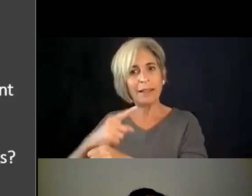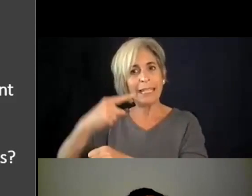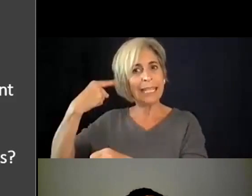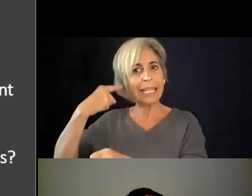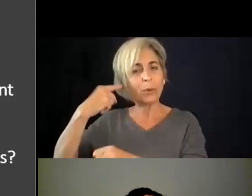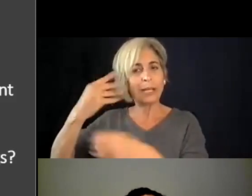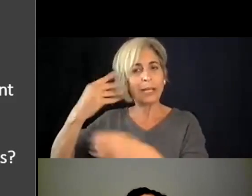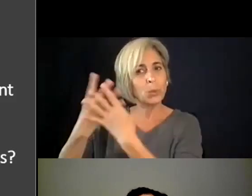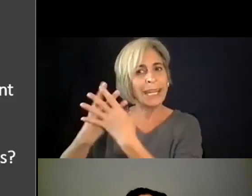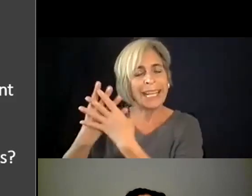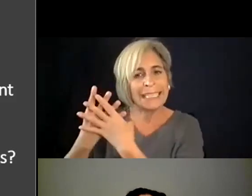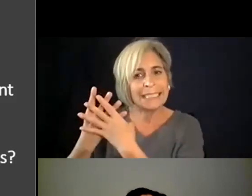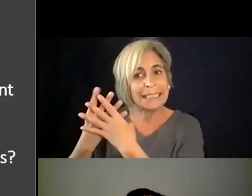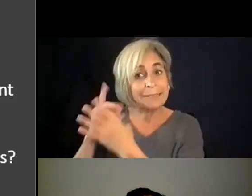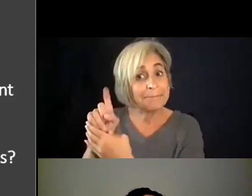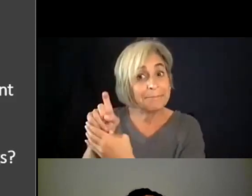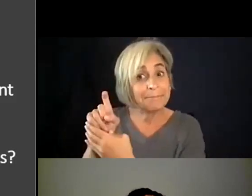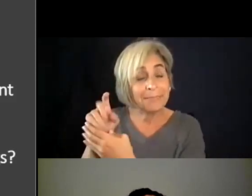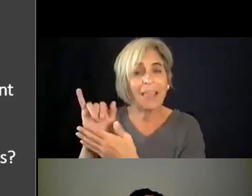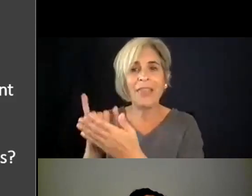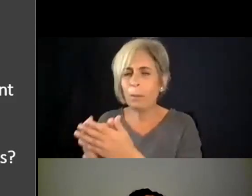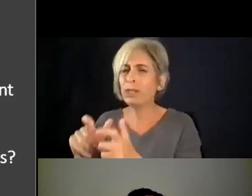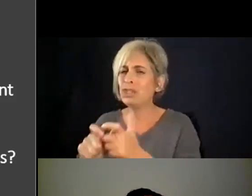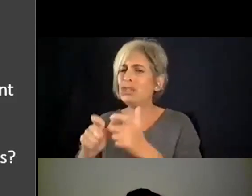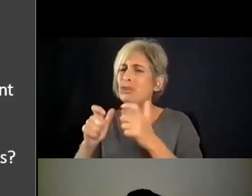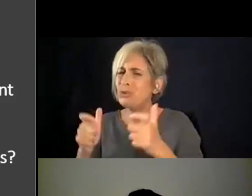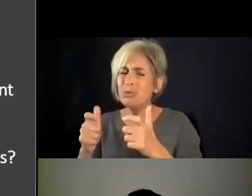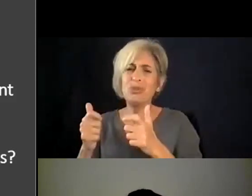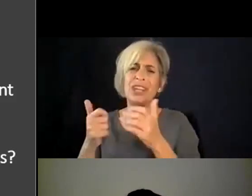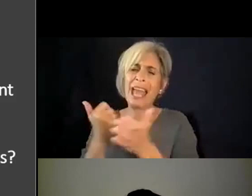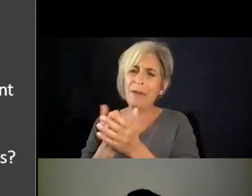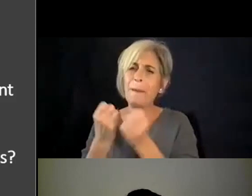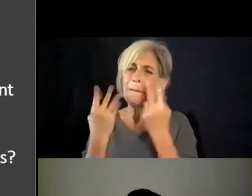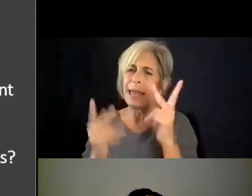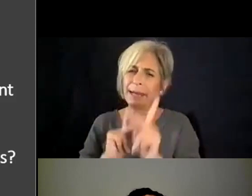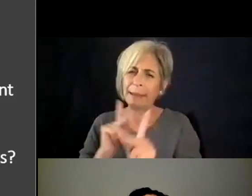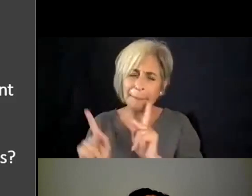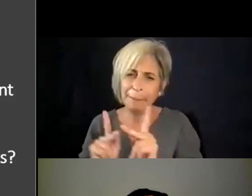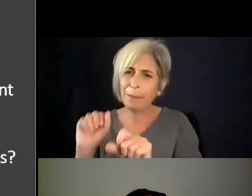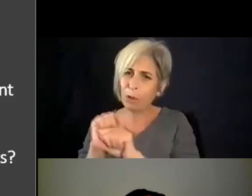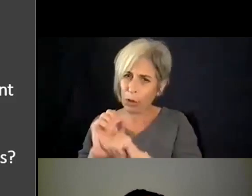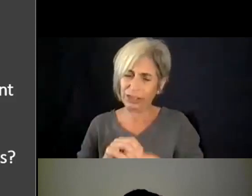This would be a huge step forward for a lot of employers. But, I would suggest that you could be